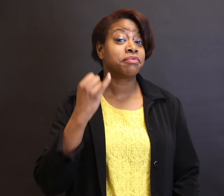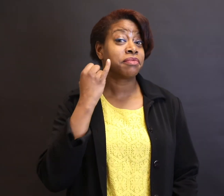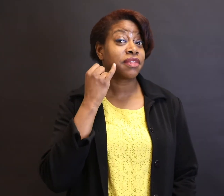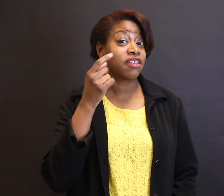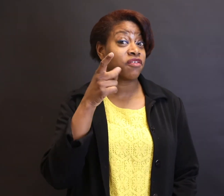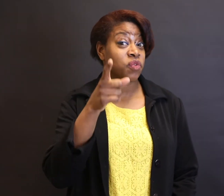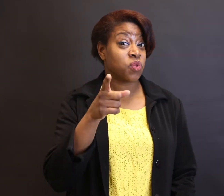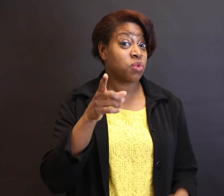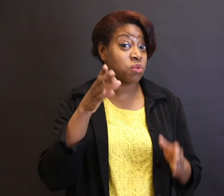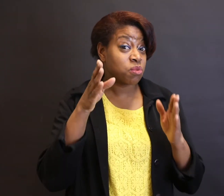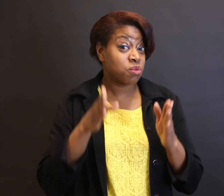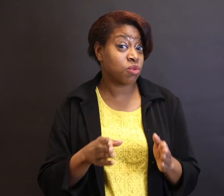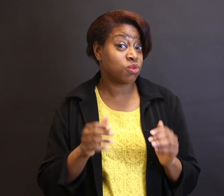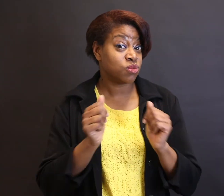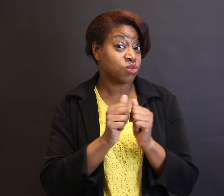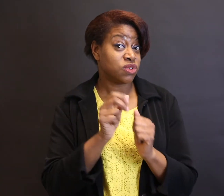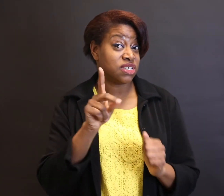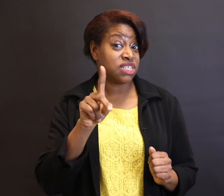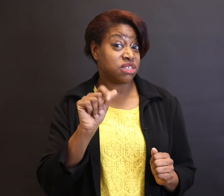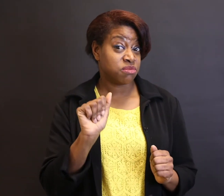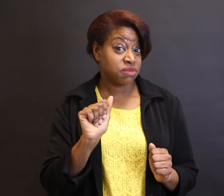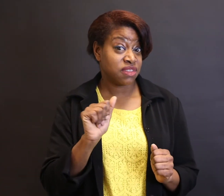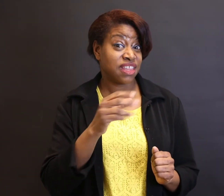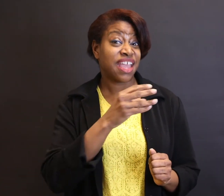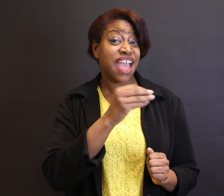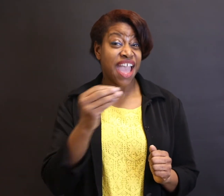If you are an individual with a disability and